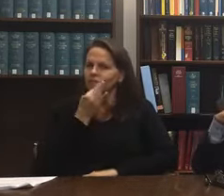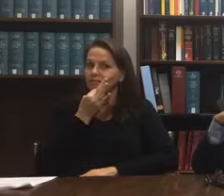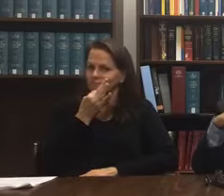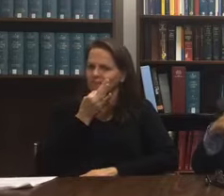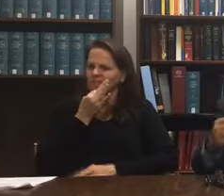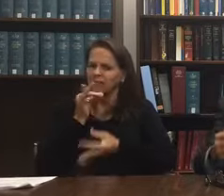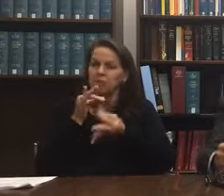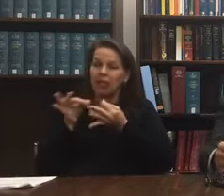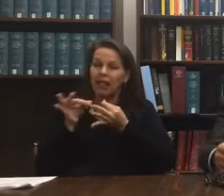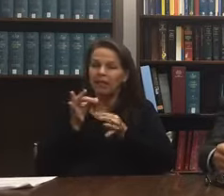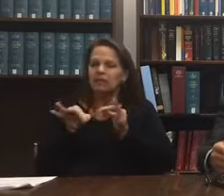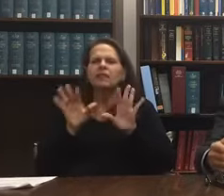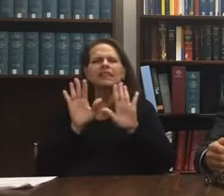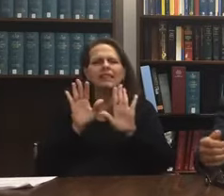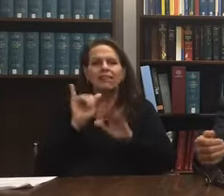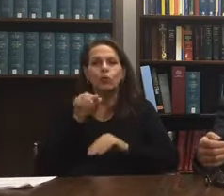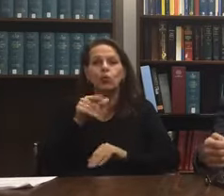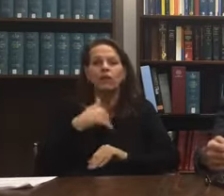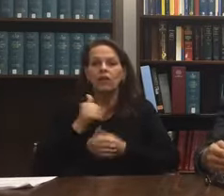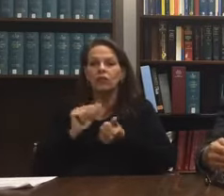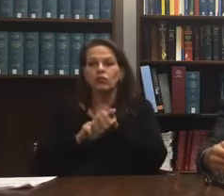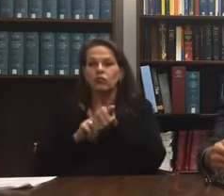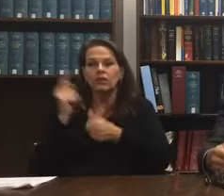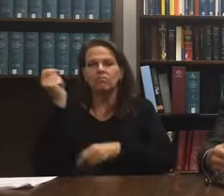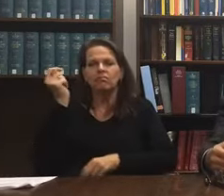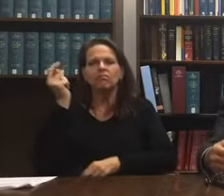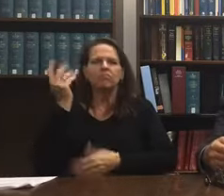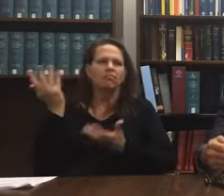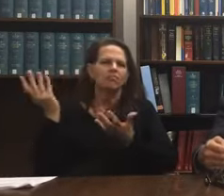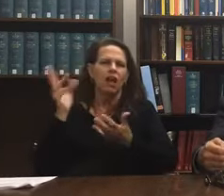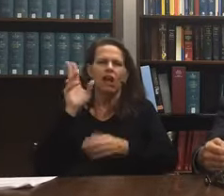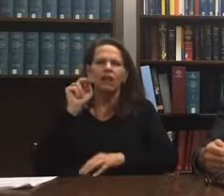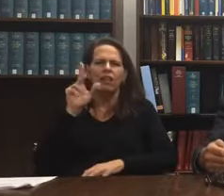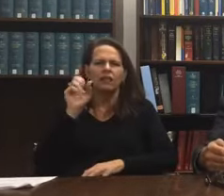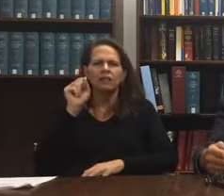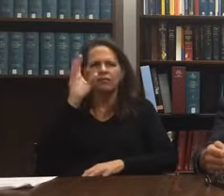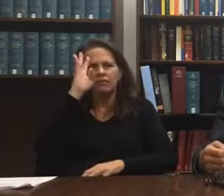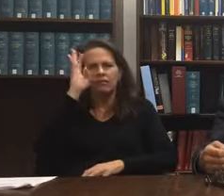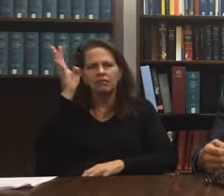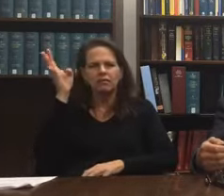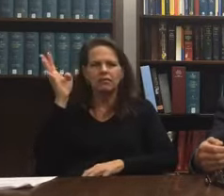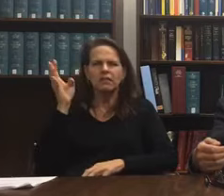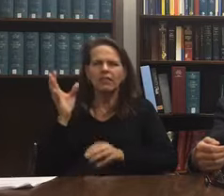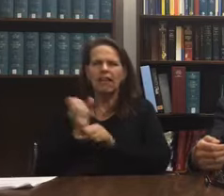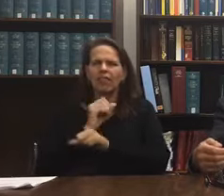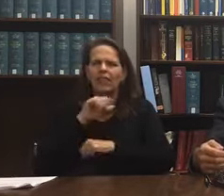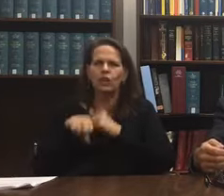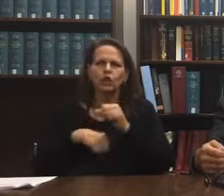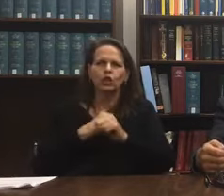simply is if you have a nurse testifying and let's say they're talking about something and they and they get the years wrong they're talking about last